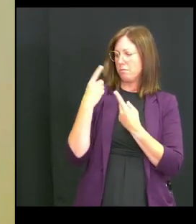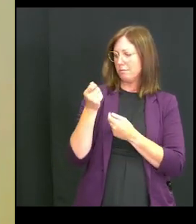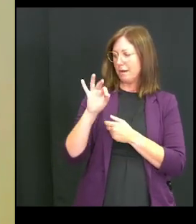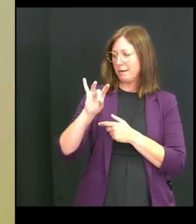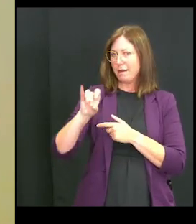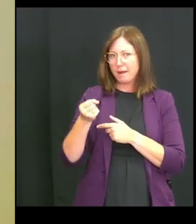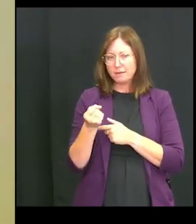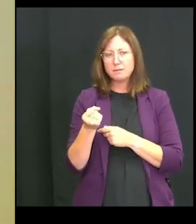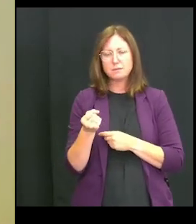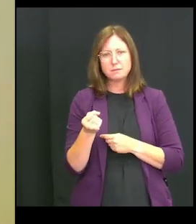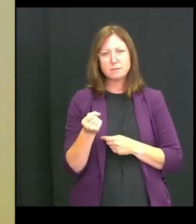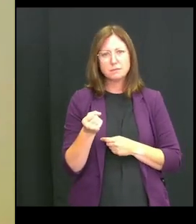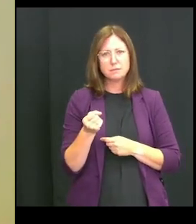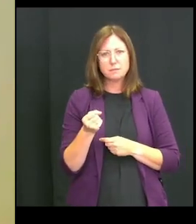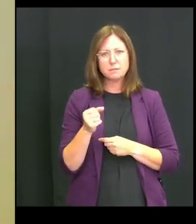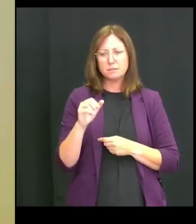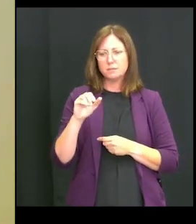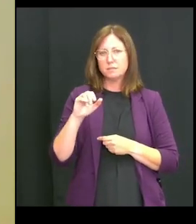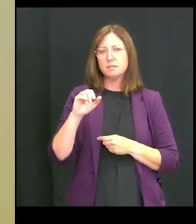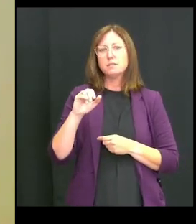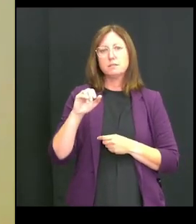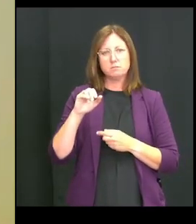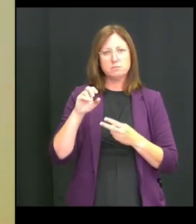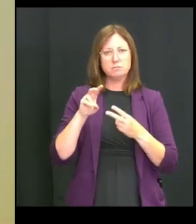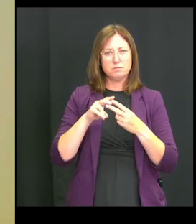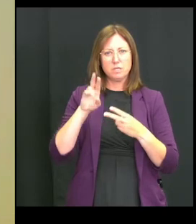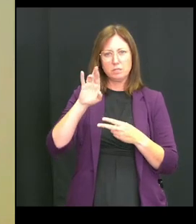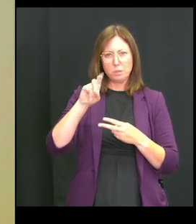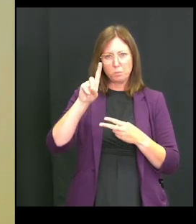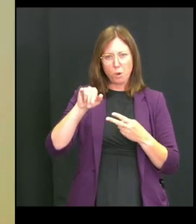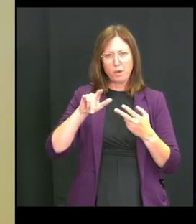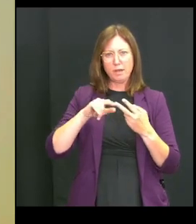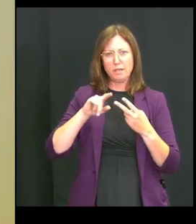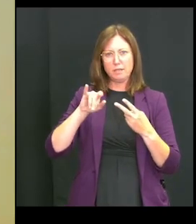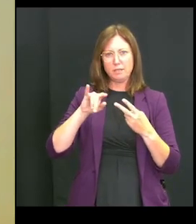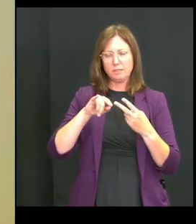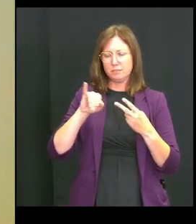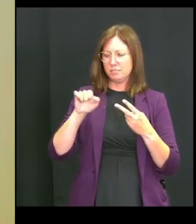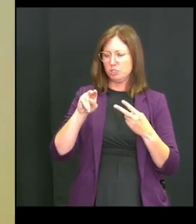Janine Brodie and Jane Jensen, and a couple of influential scholars of Canadian politics